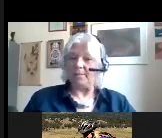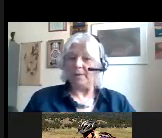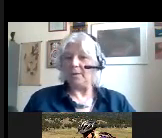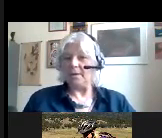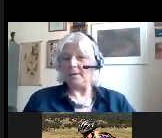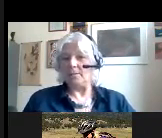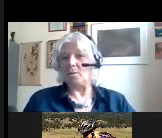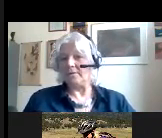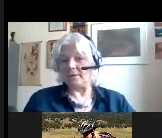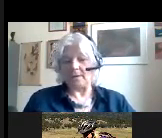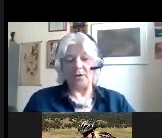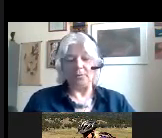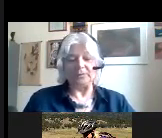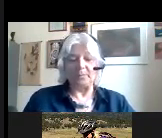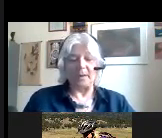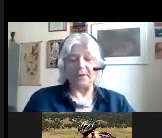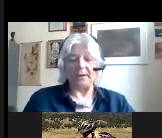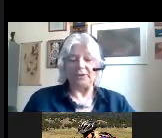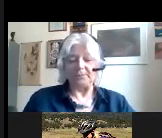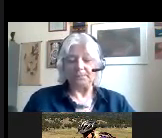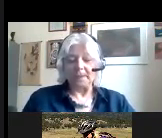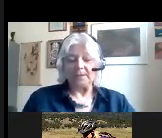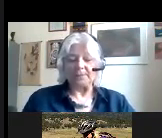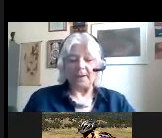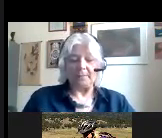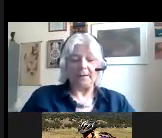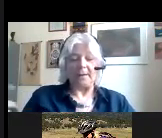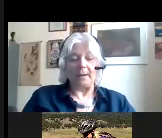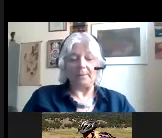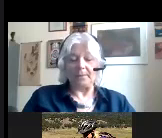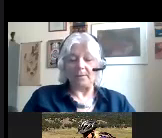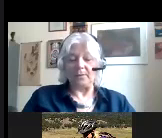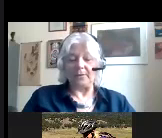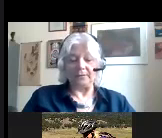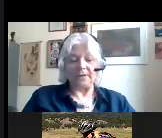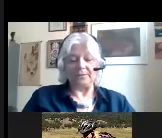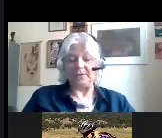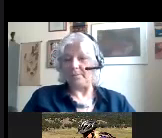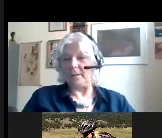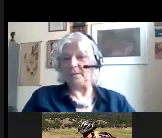nearly more of the homeless population. Despite making up only 13% of the population they